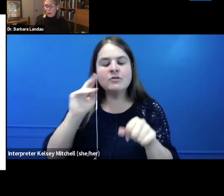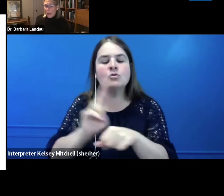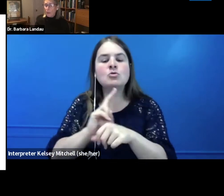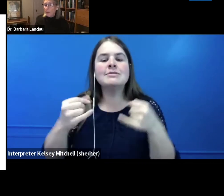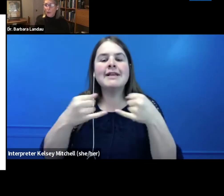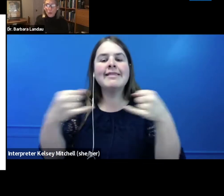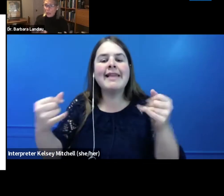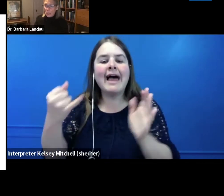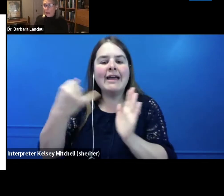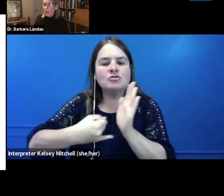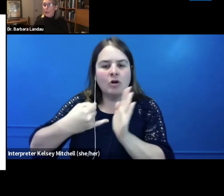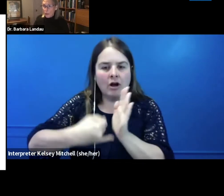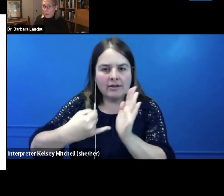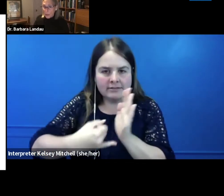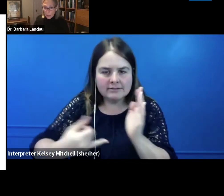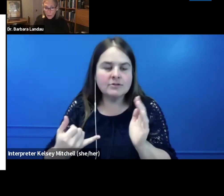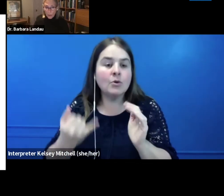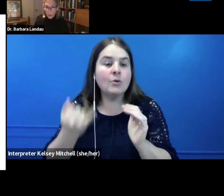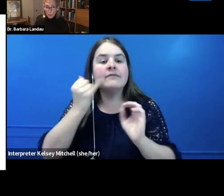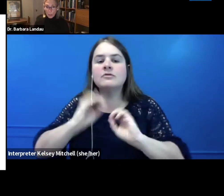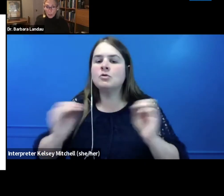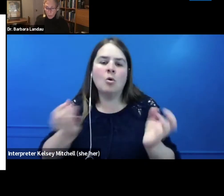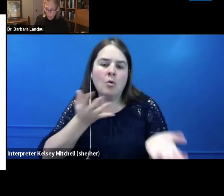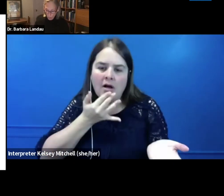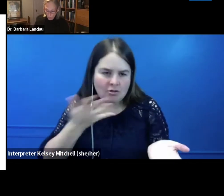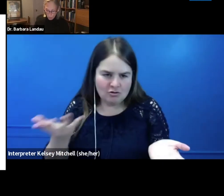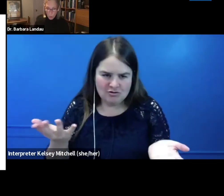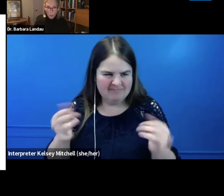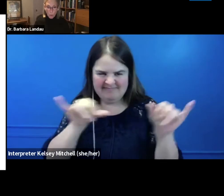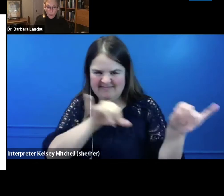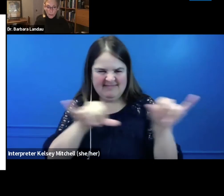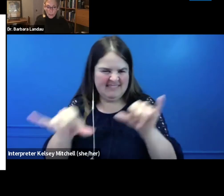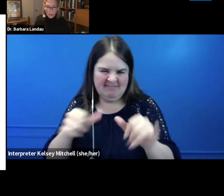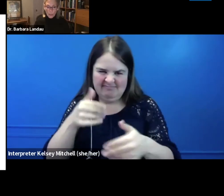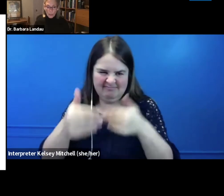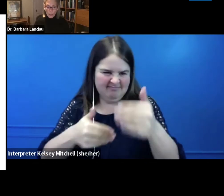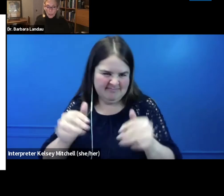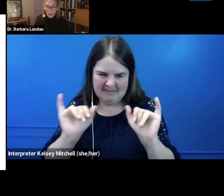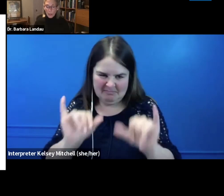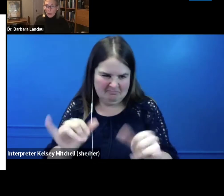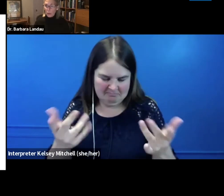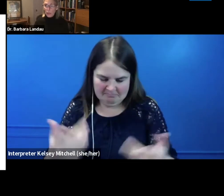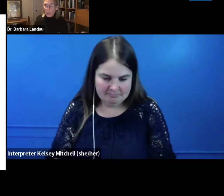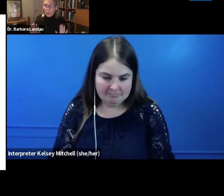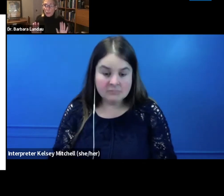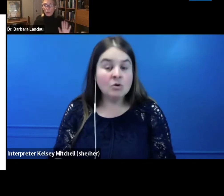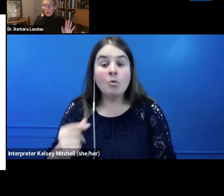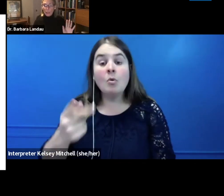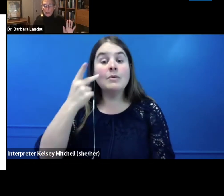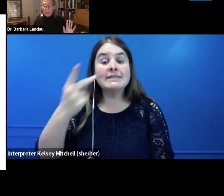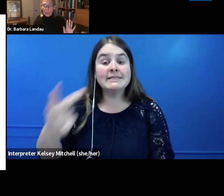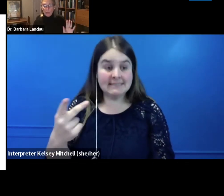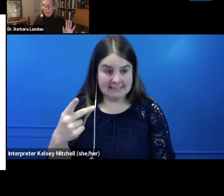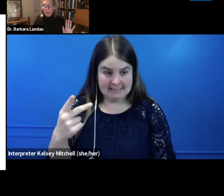capable of using things like color to identify the objects so what that tells us is the canonical